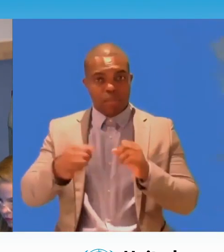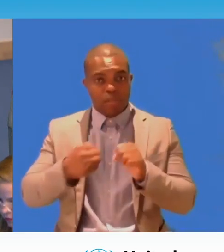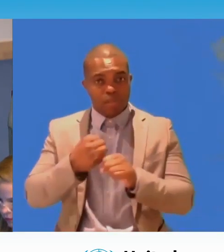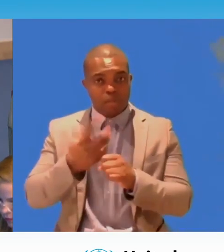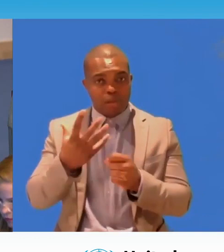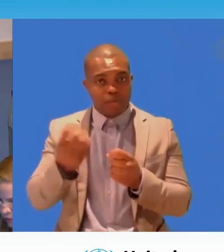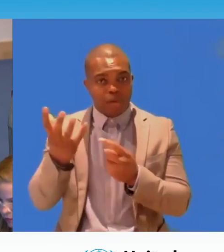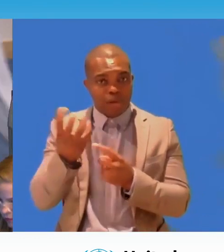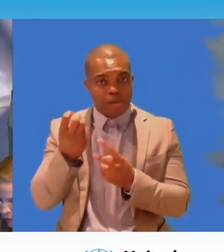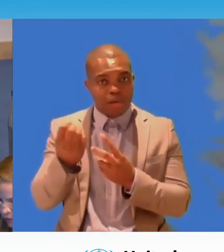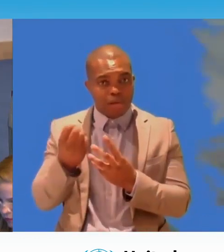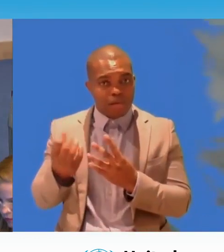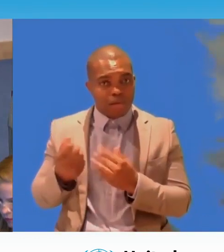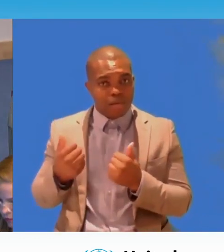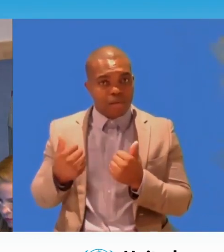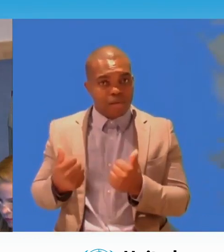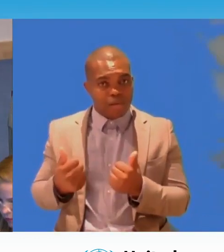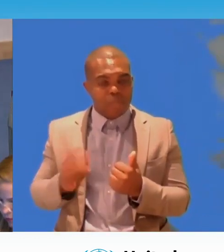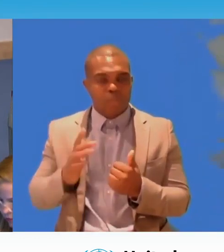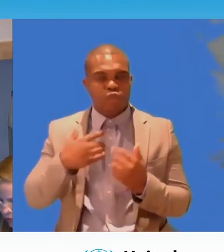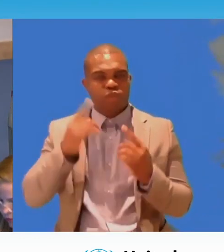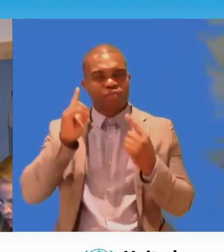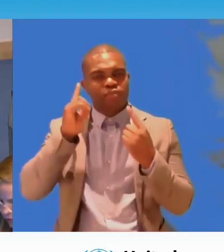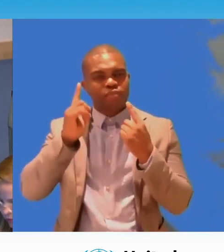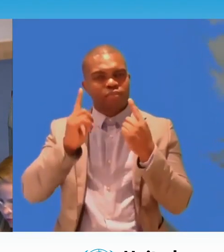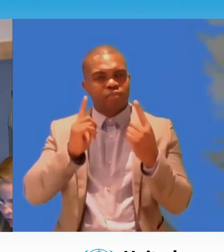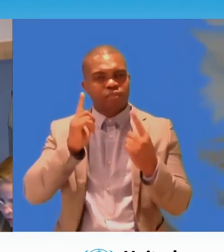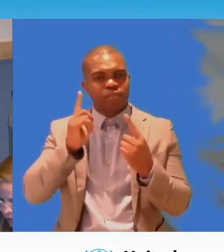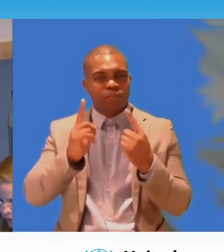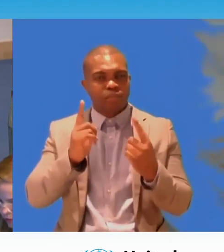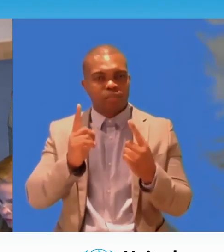International development organizations so that then we are able to know whether are